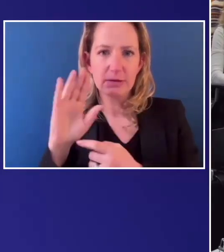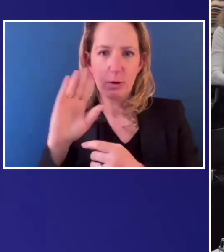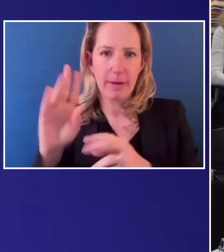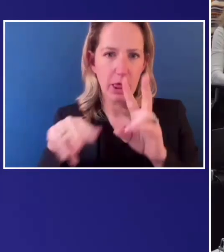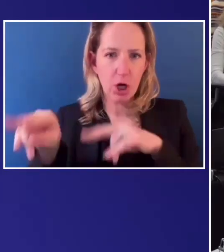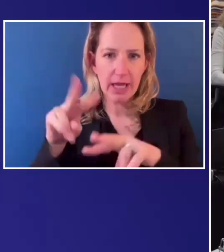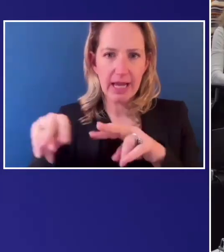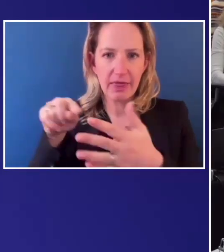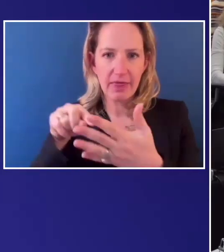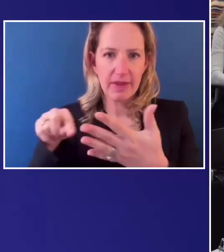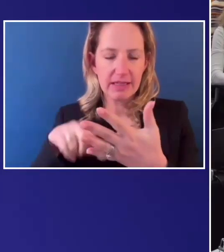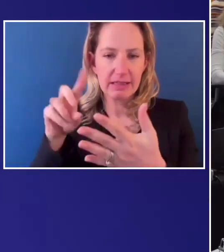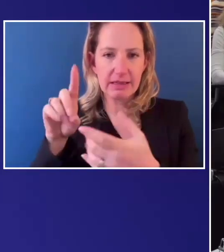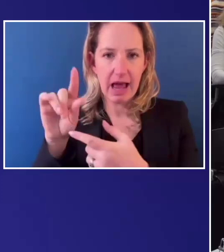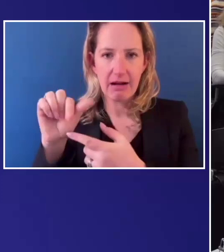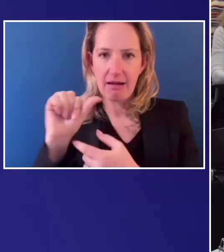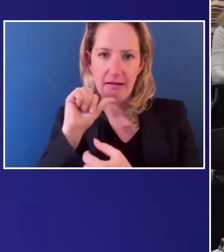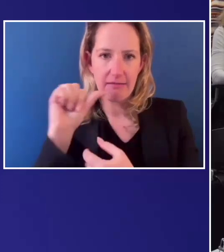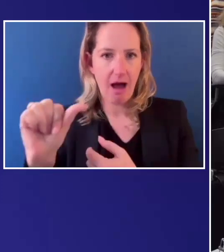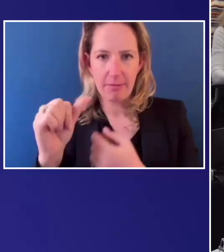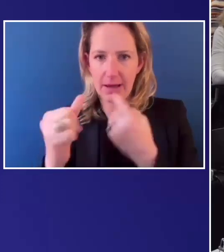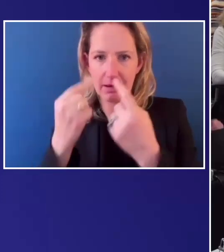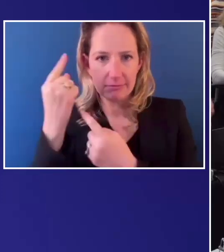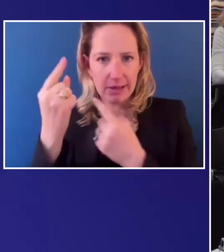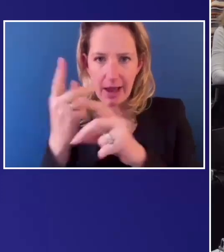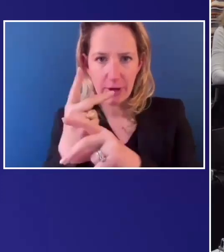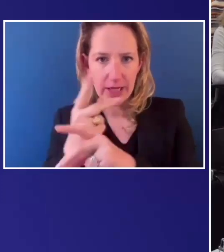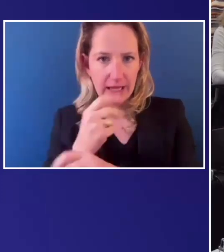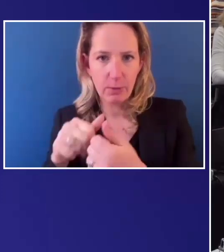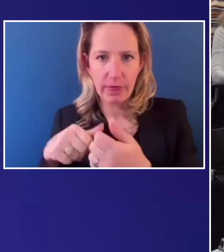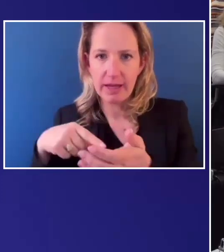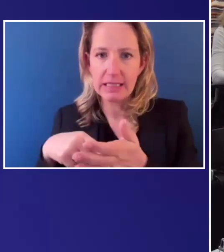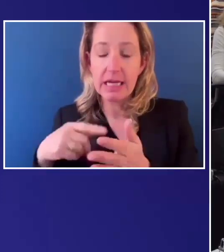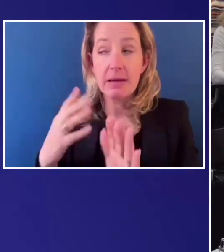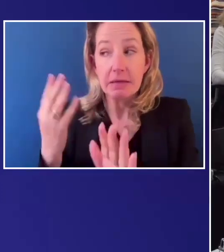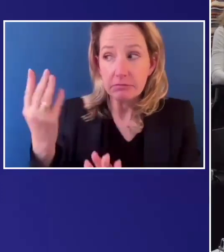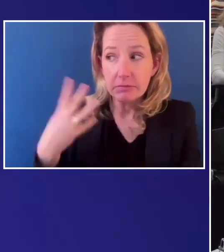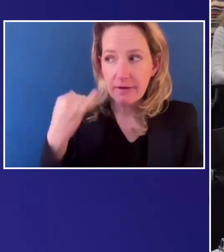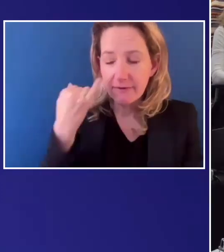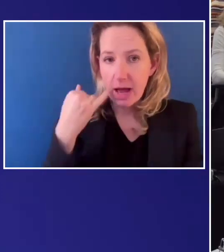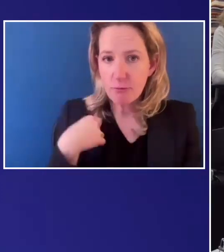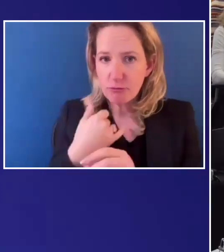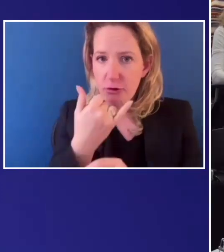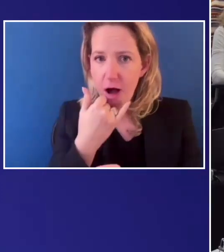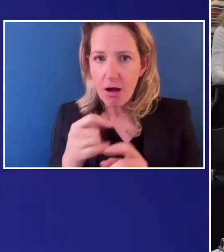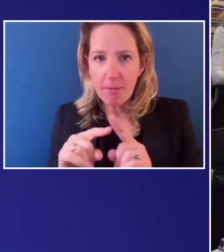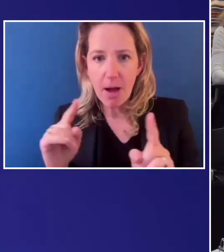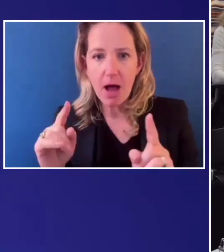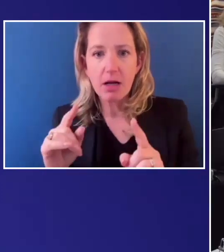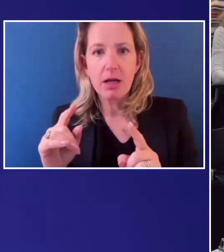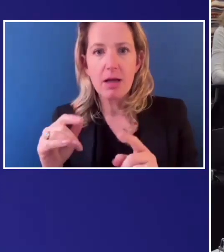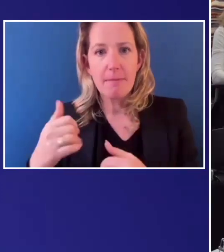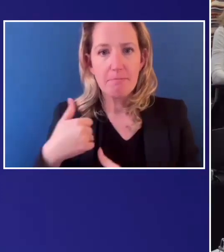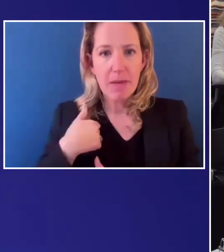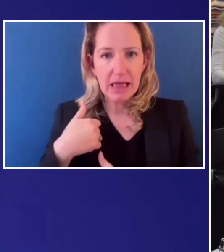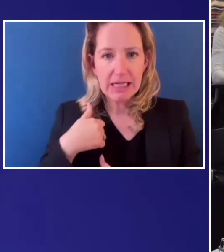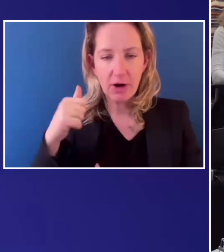being calculated into this, and correct me if I'm wrong, but we pulled military science as an example from the data set,